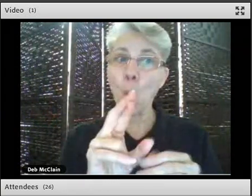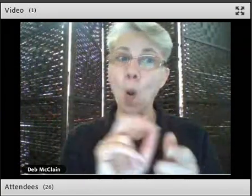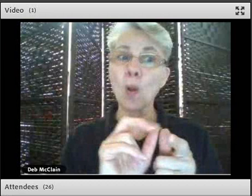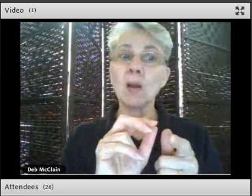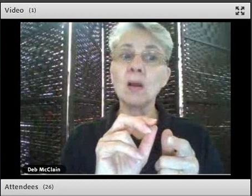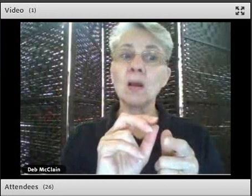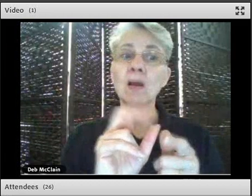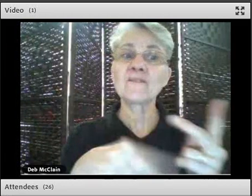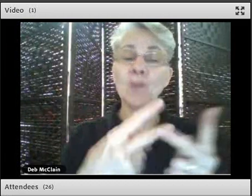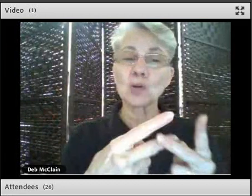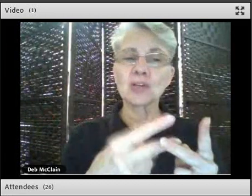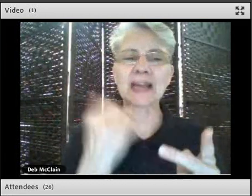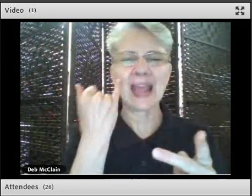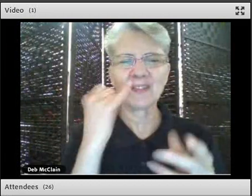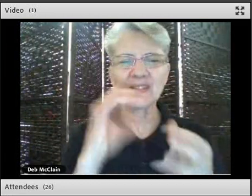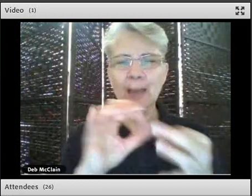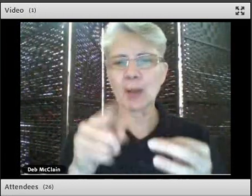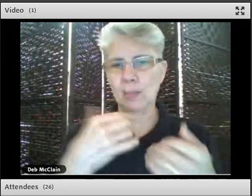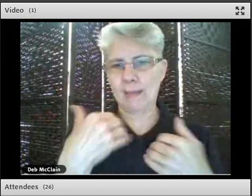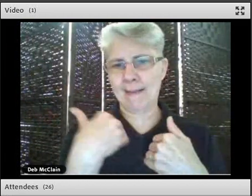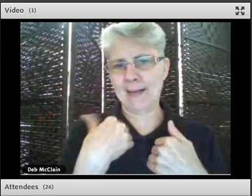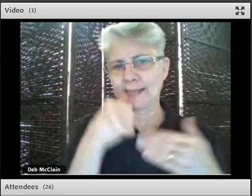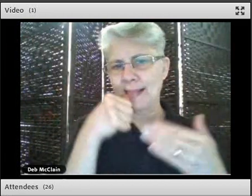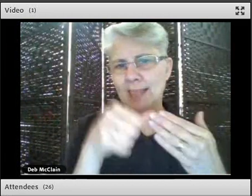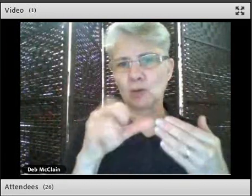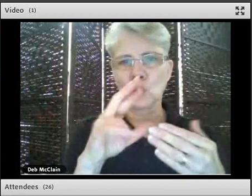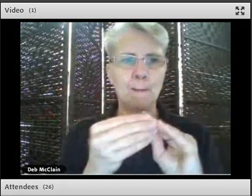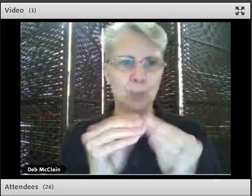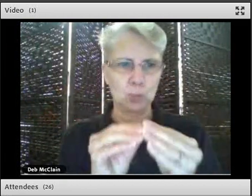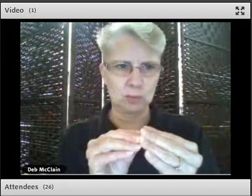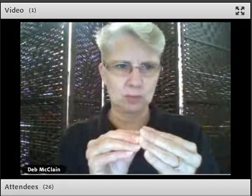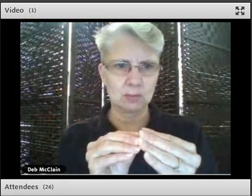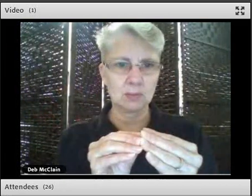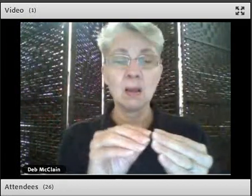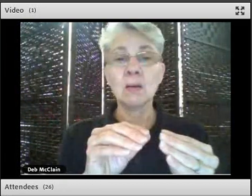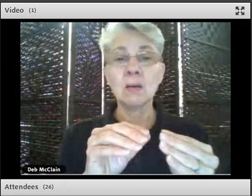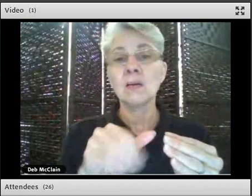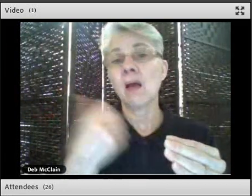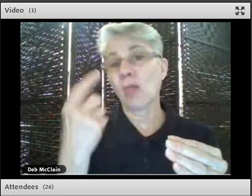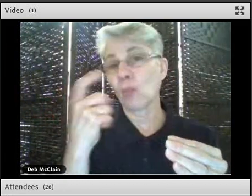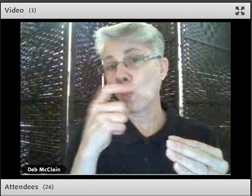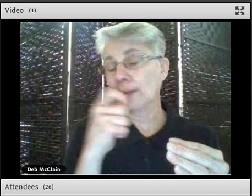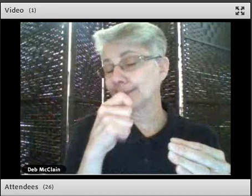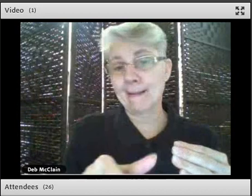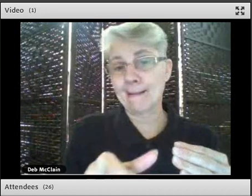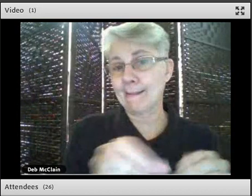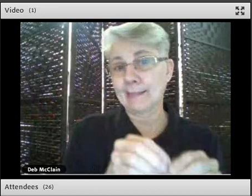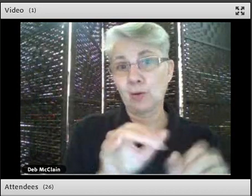or is otherwise not clear at all. So, you would put those, of course, in square brackets.